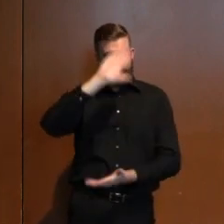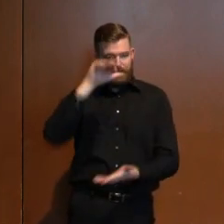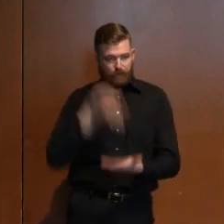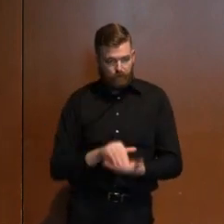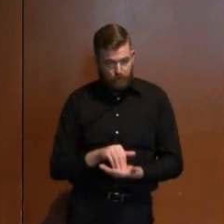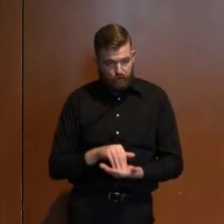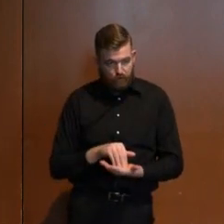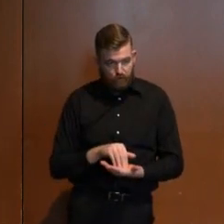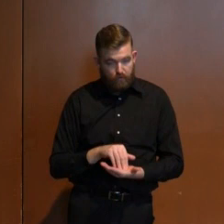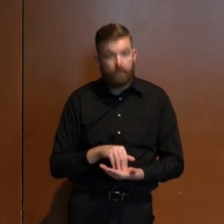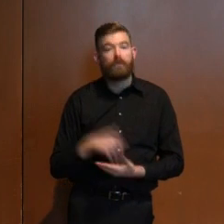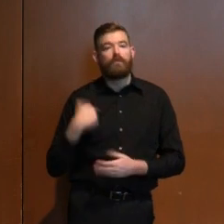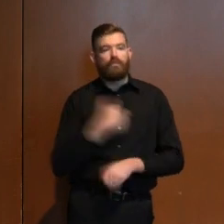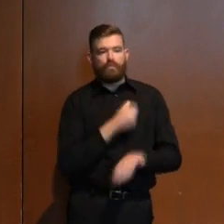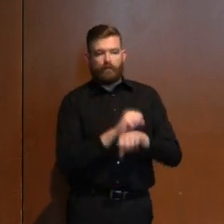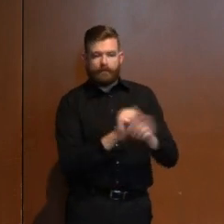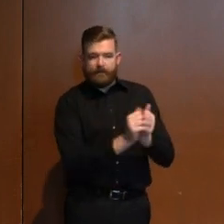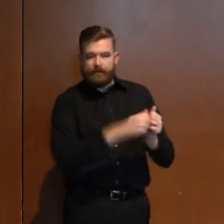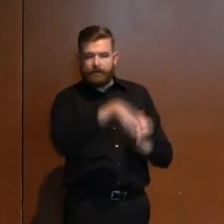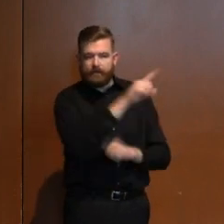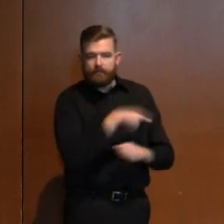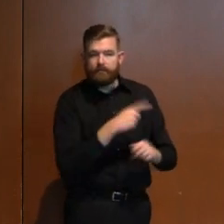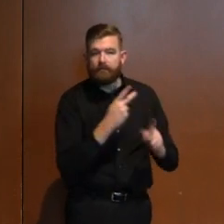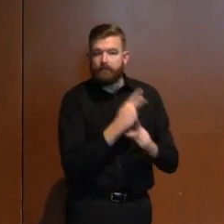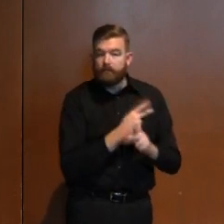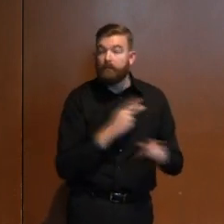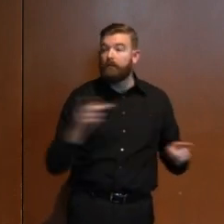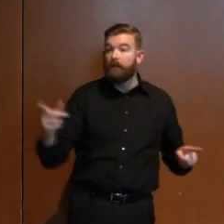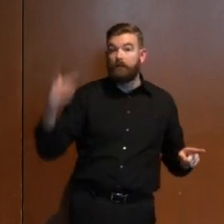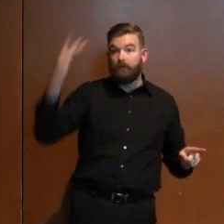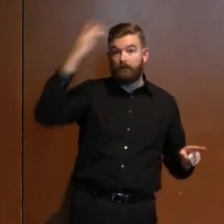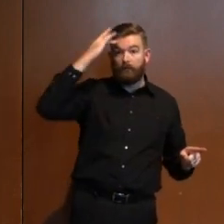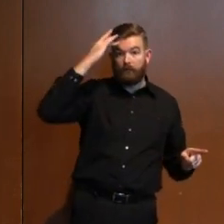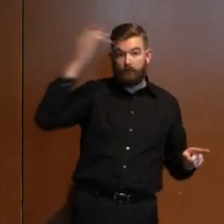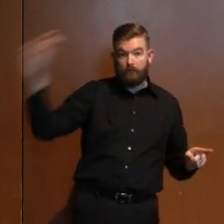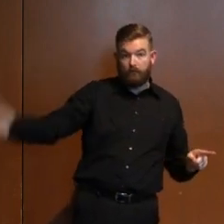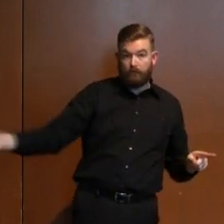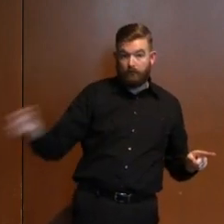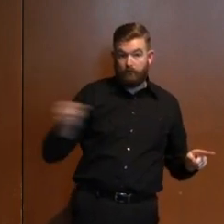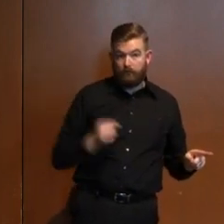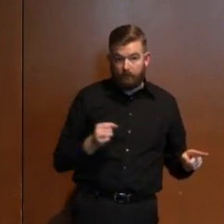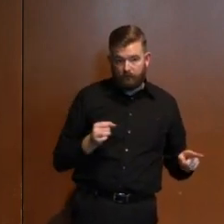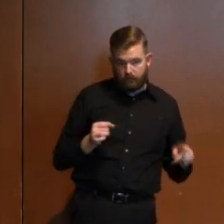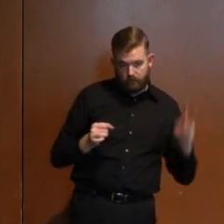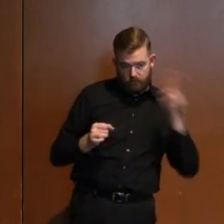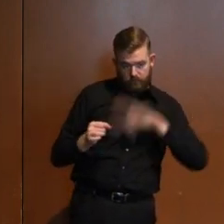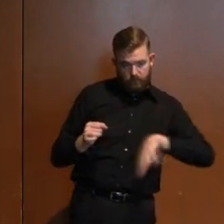CEOs OF THE LEVEL ONE TRAUMA CENTER TO WORK COLLABORATIVELY